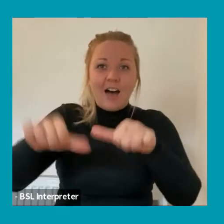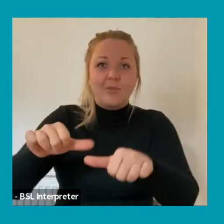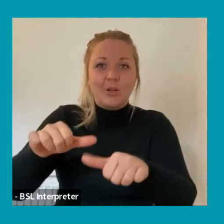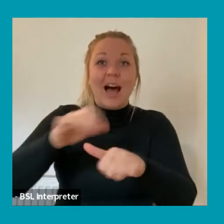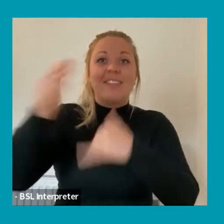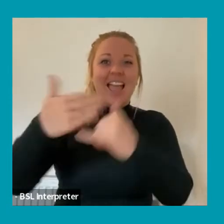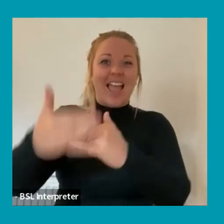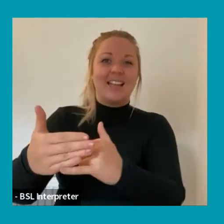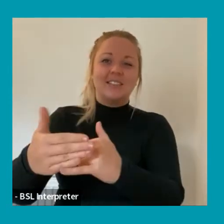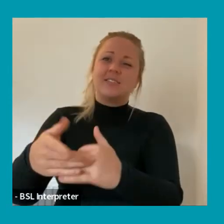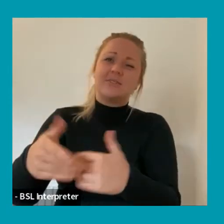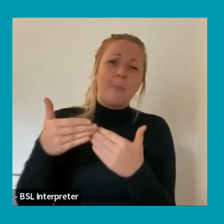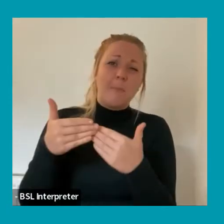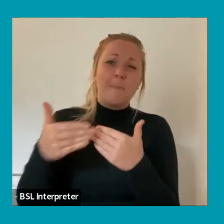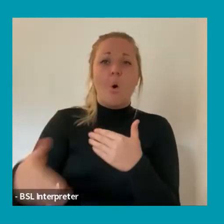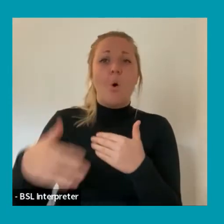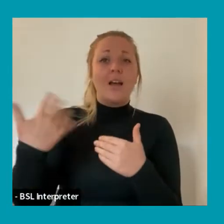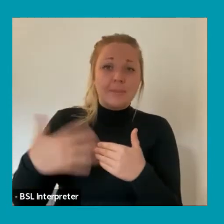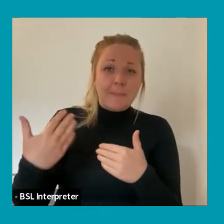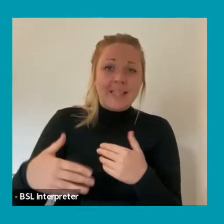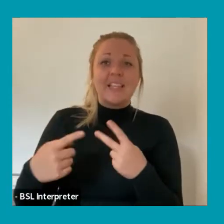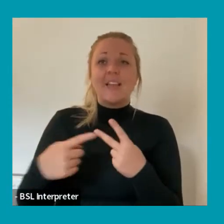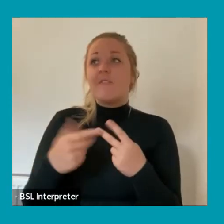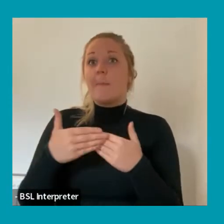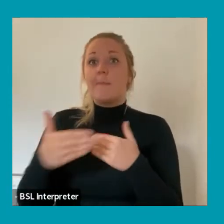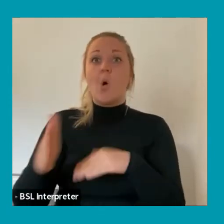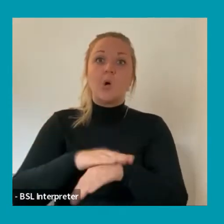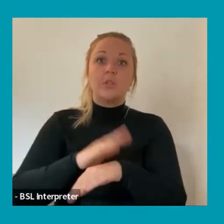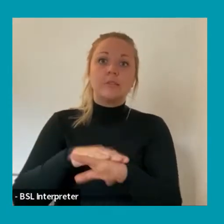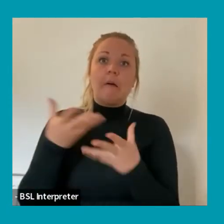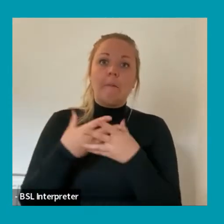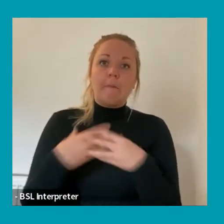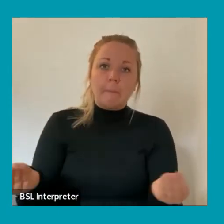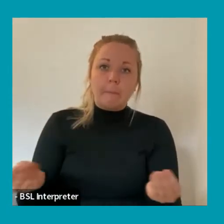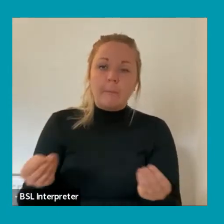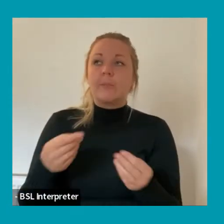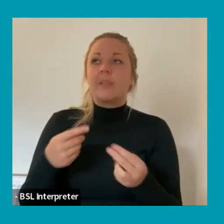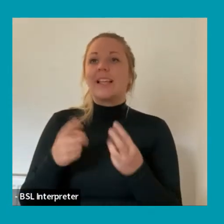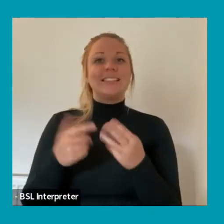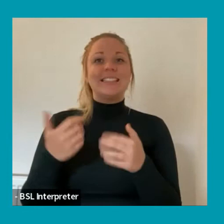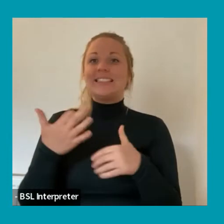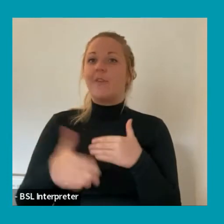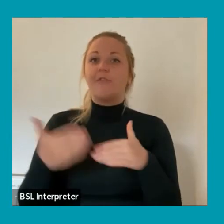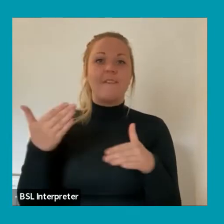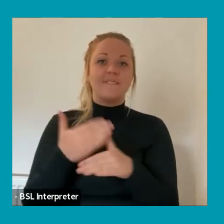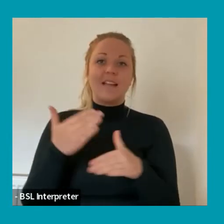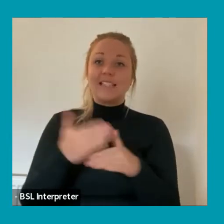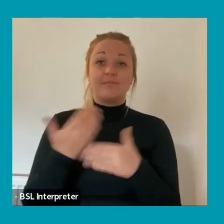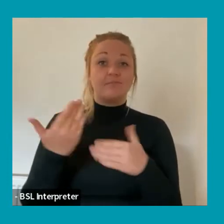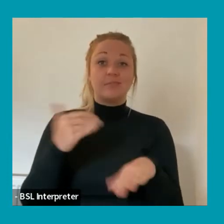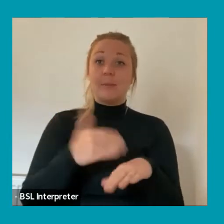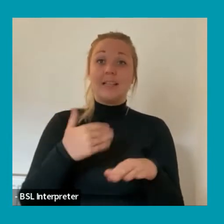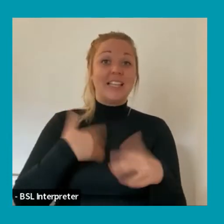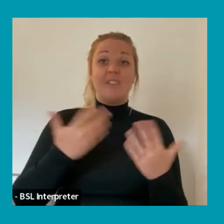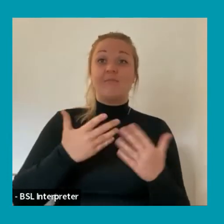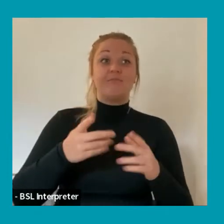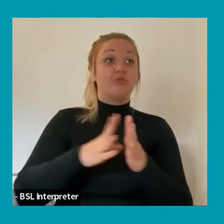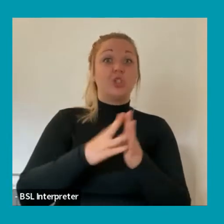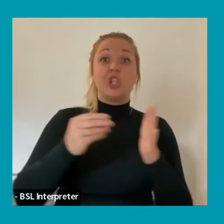Far more time-consuming. Never as effective in anything, whether it is architecture, if you're going to build a building and then